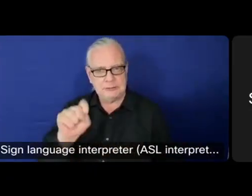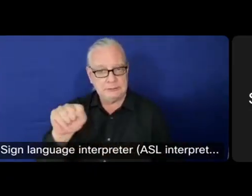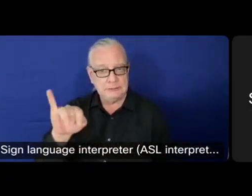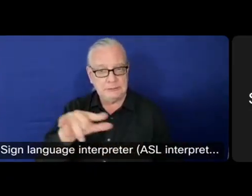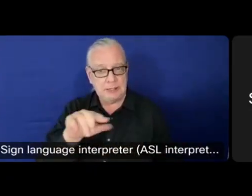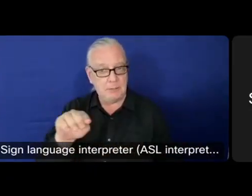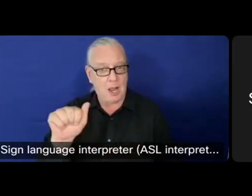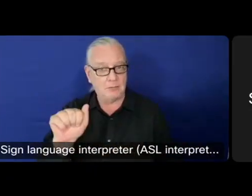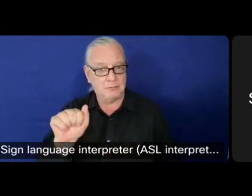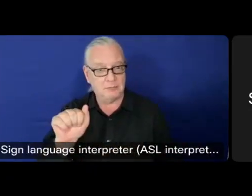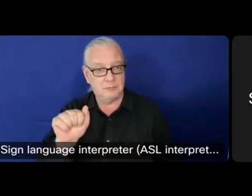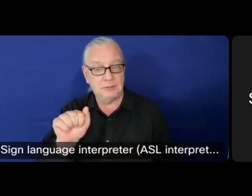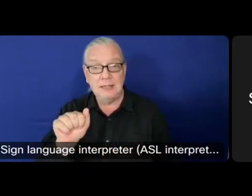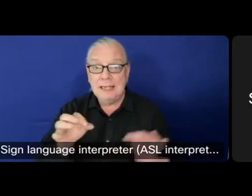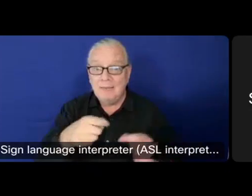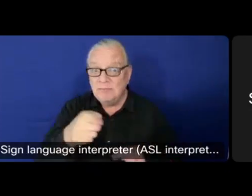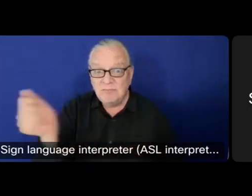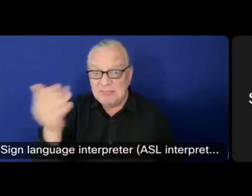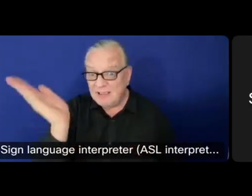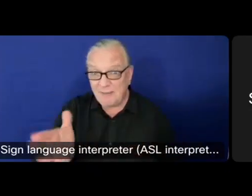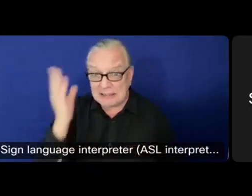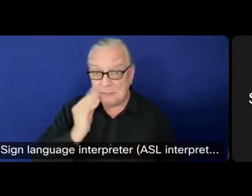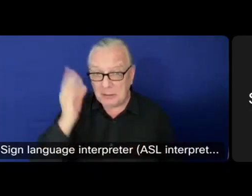stigma, it's really hard to understand the depth to which it